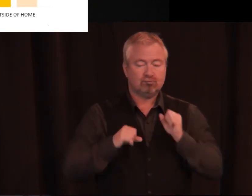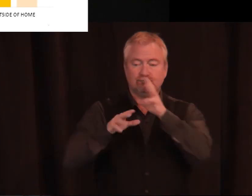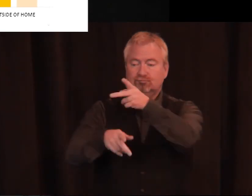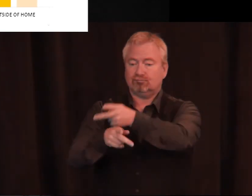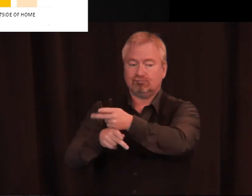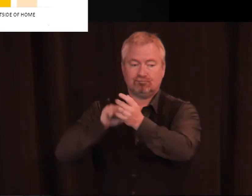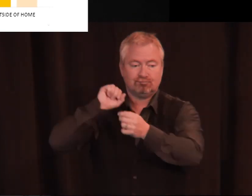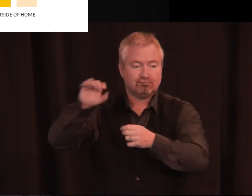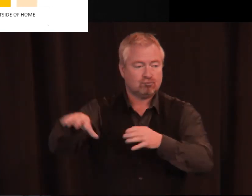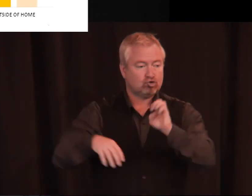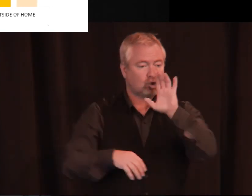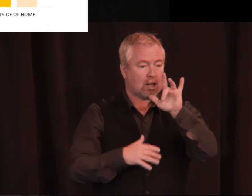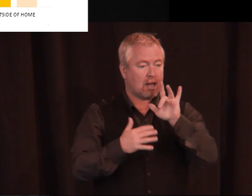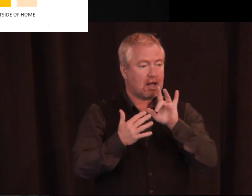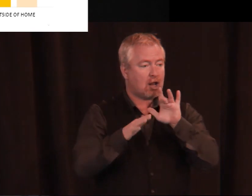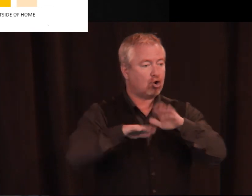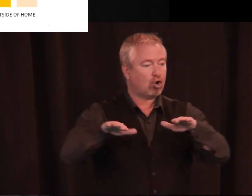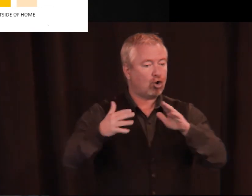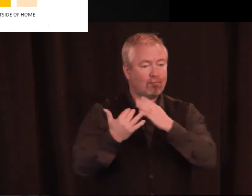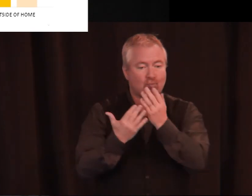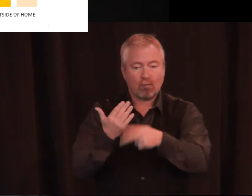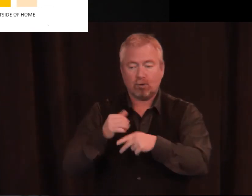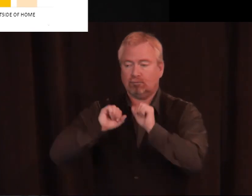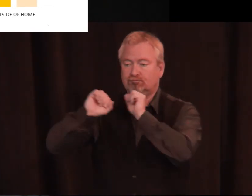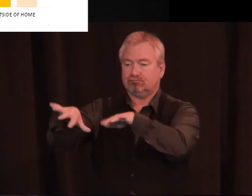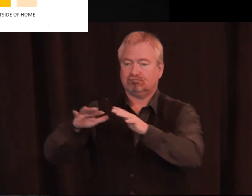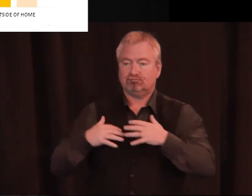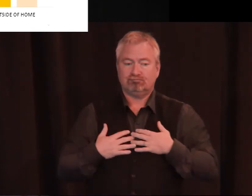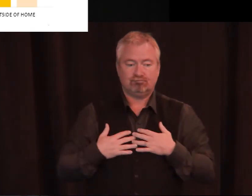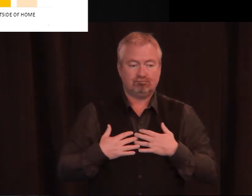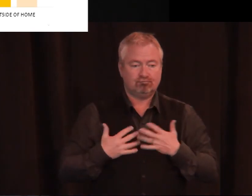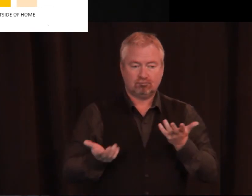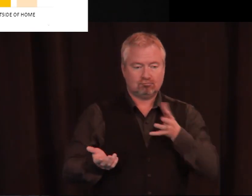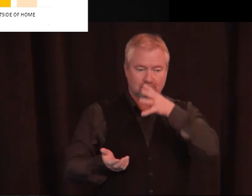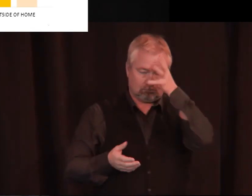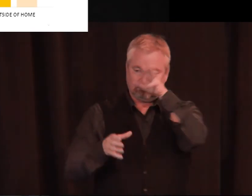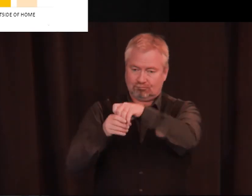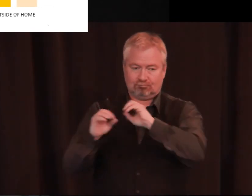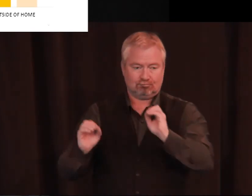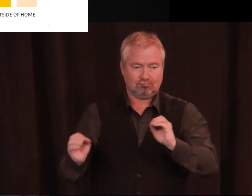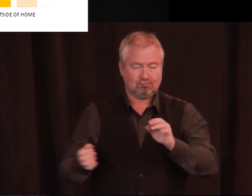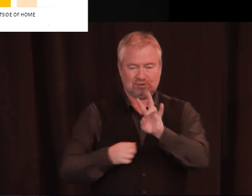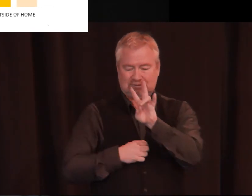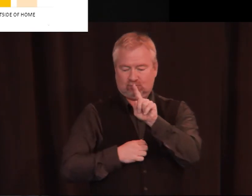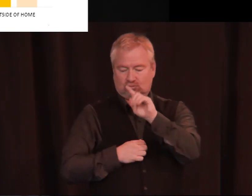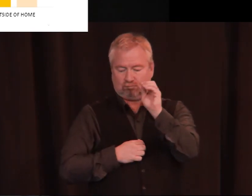the parents were not participating in the services 71% of the time.